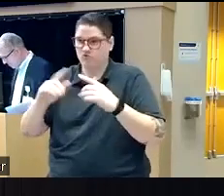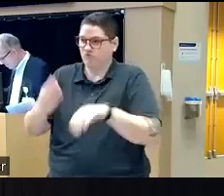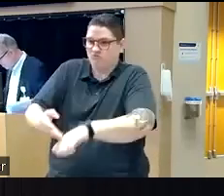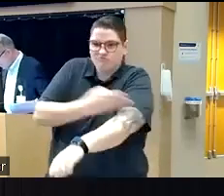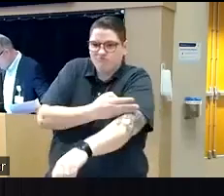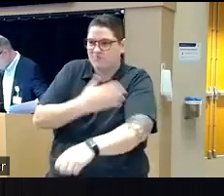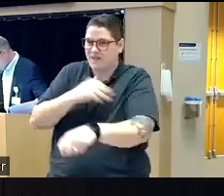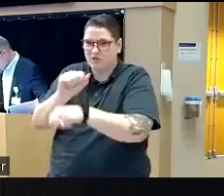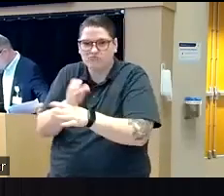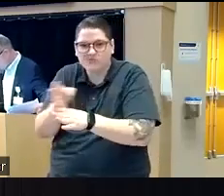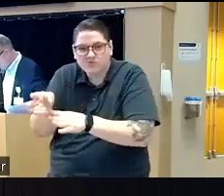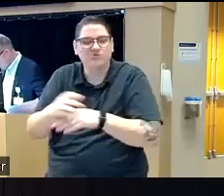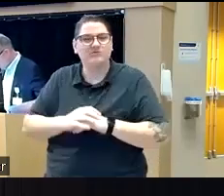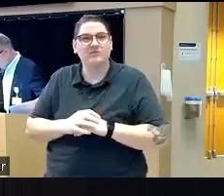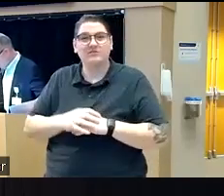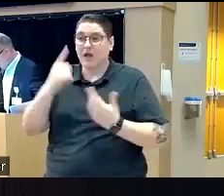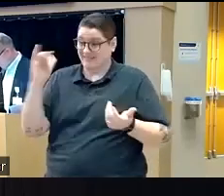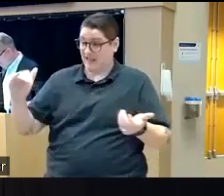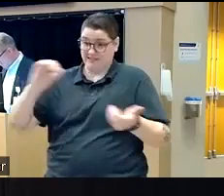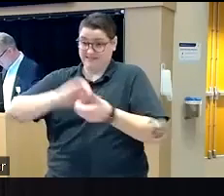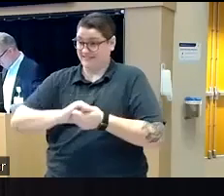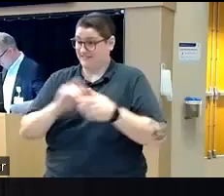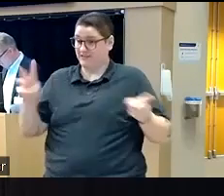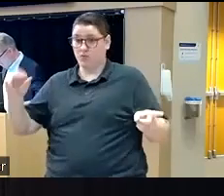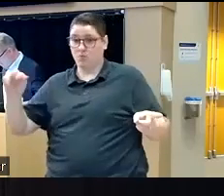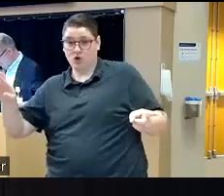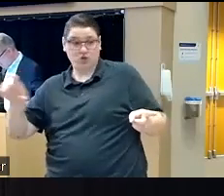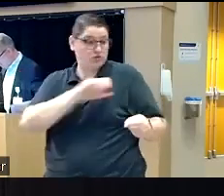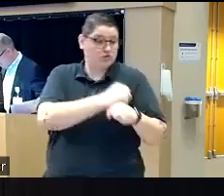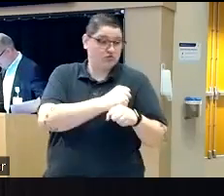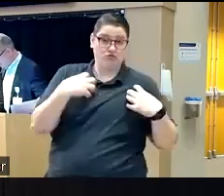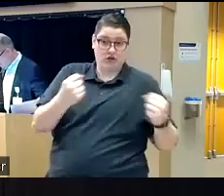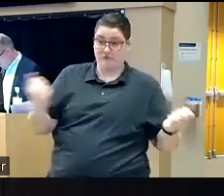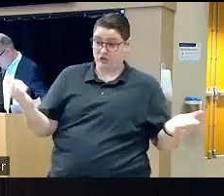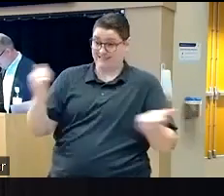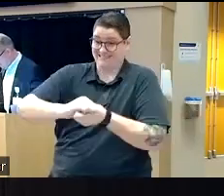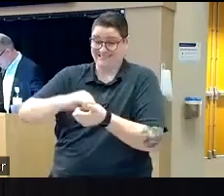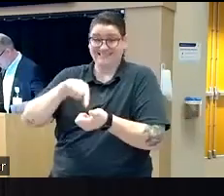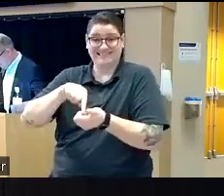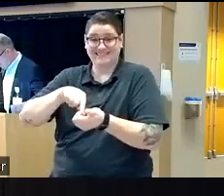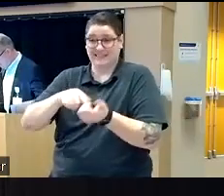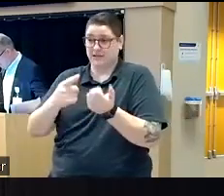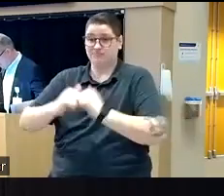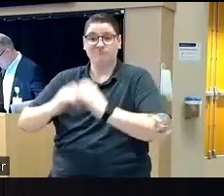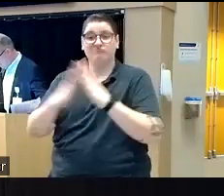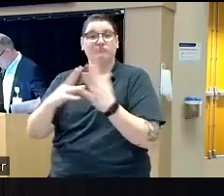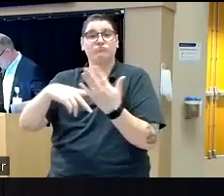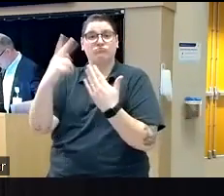collaborating between storm recovery and Warner is to create a program that really highlights the